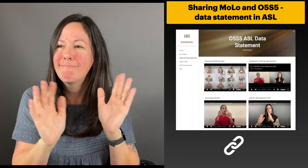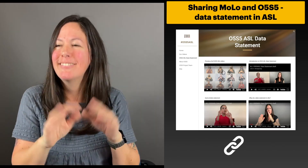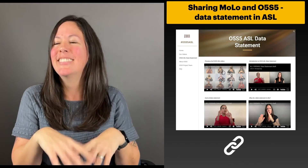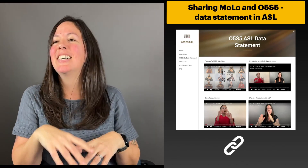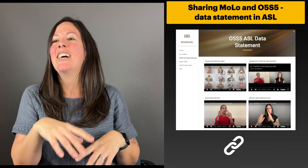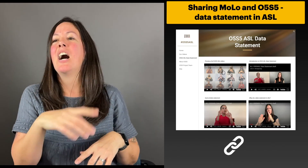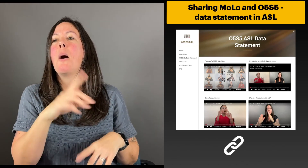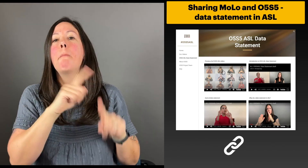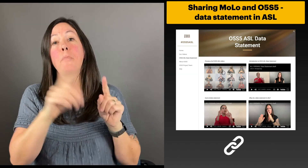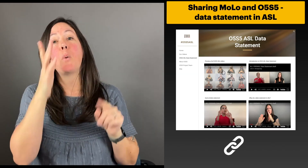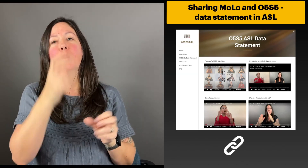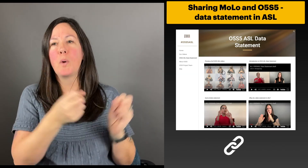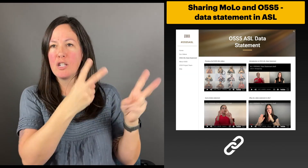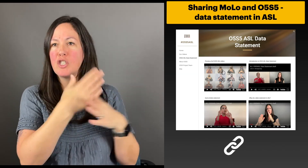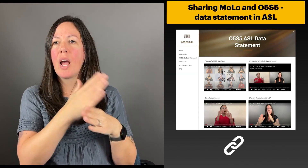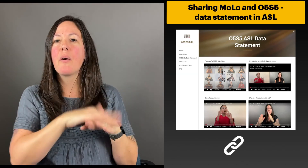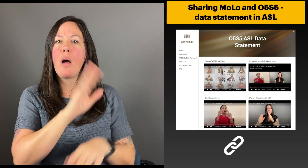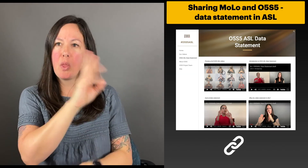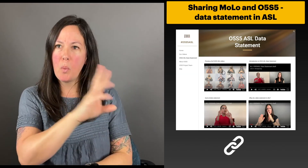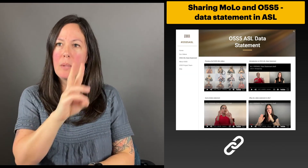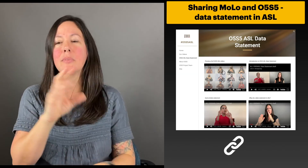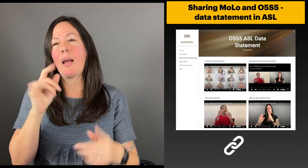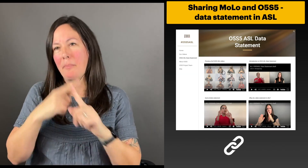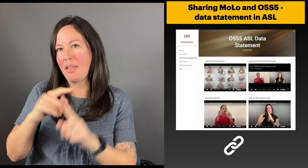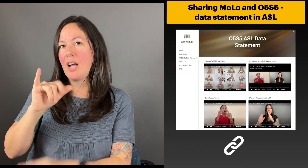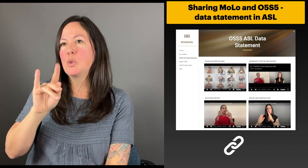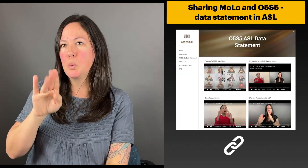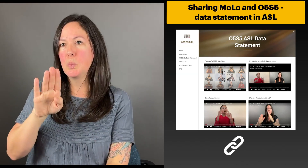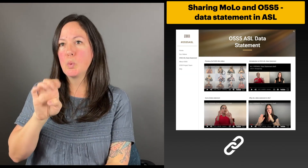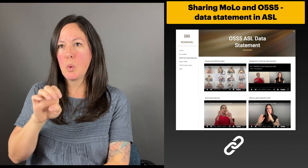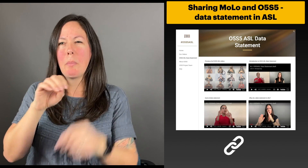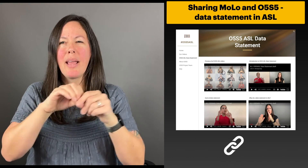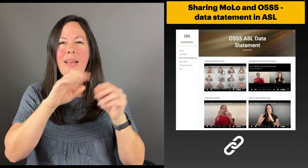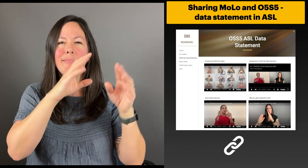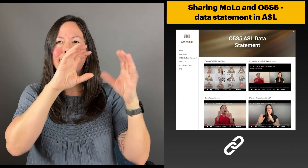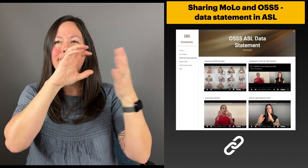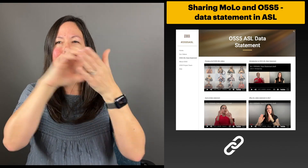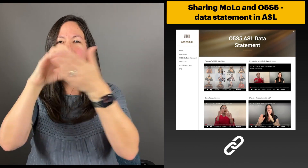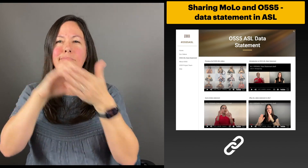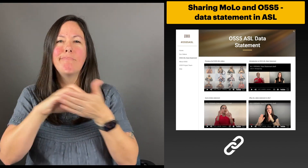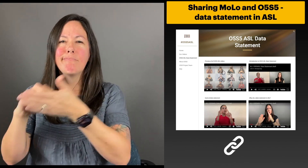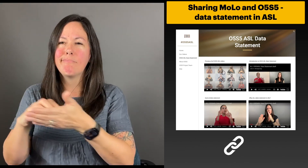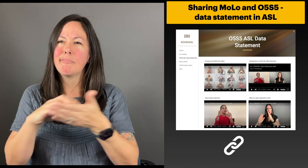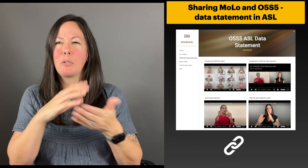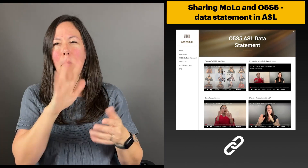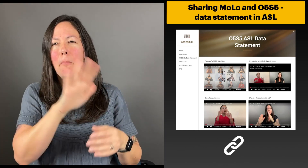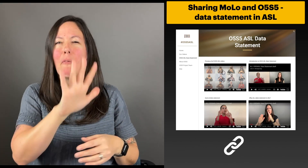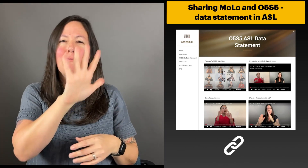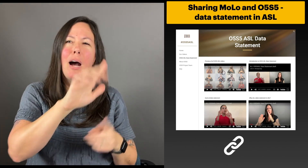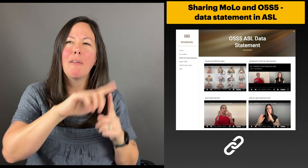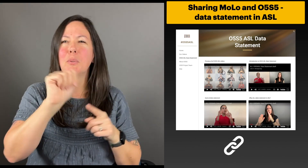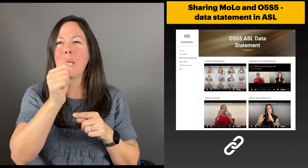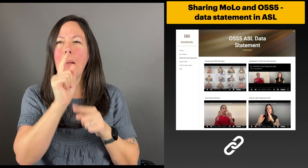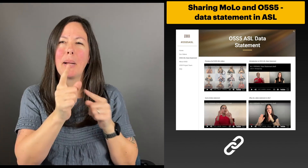and really giving it it's I mean it's quite indepth but we want to make sure that's accessible on the website so that people